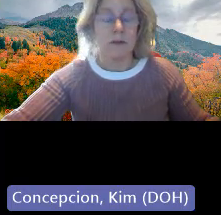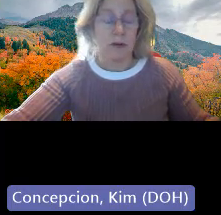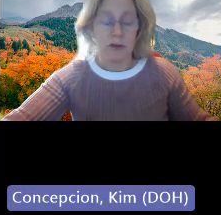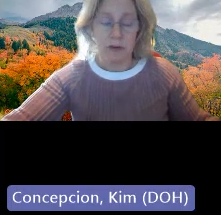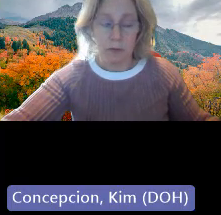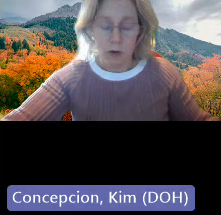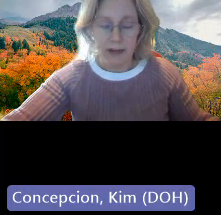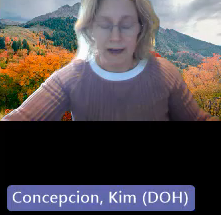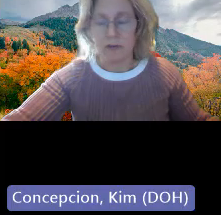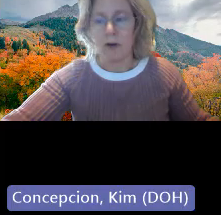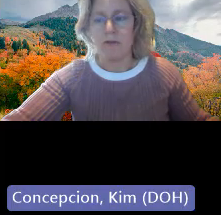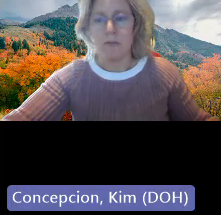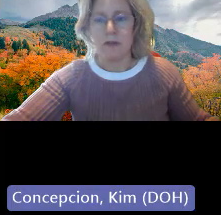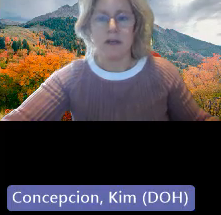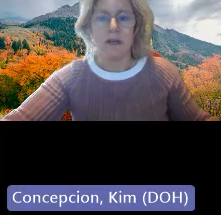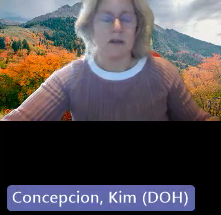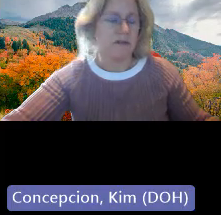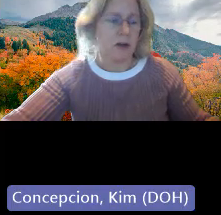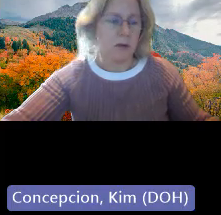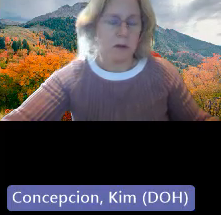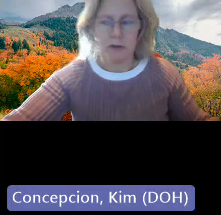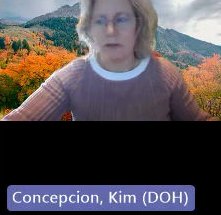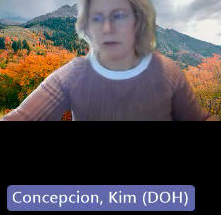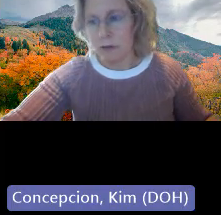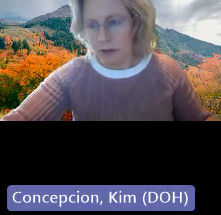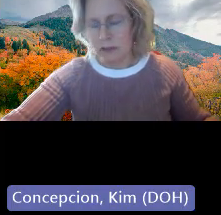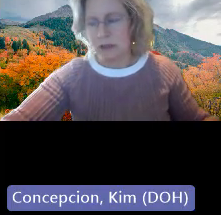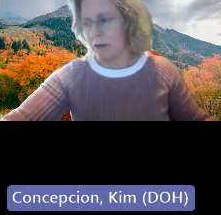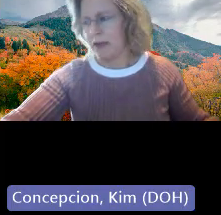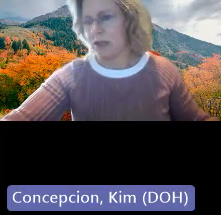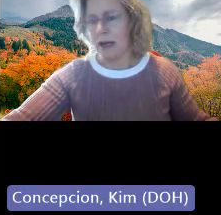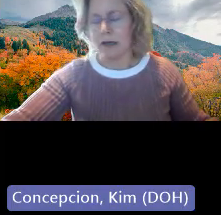And there is a recording out there, if you missed it, it is available both internally to DOH